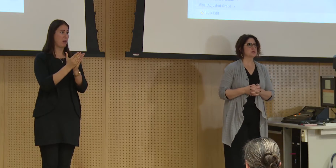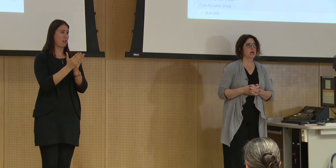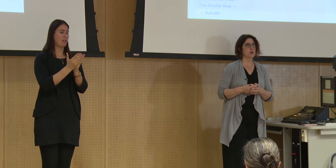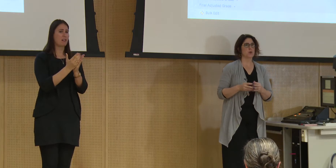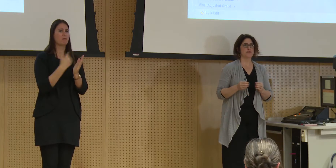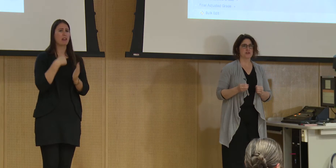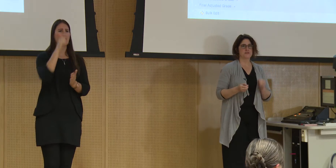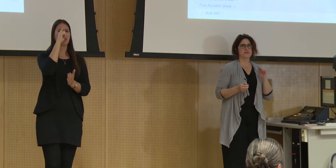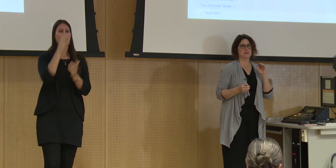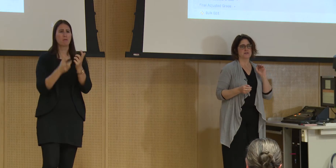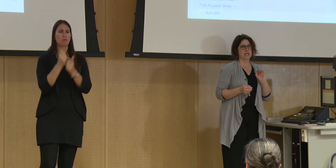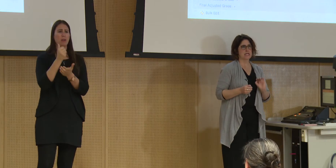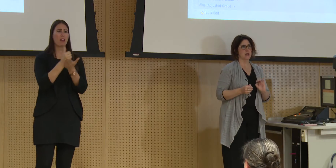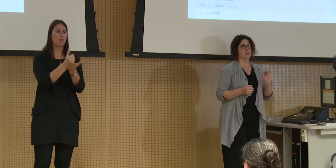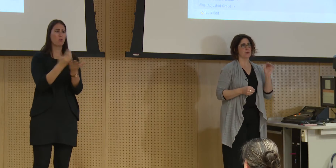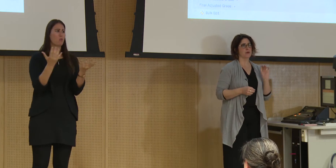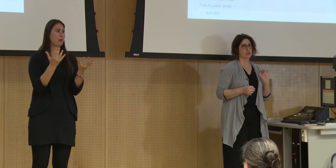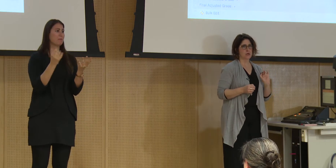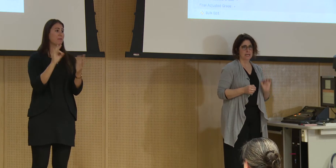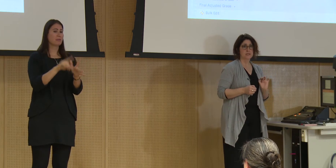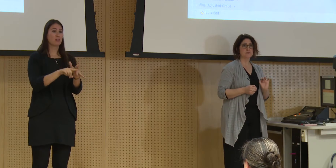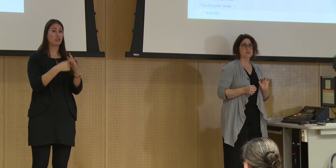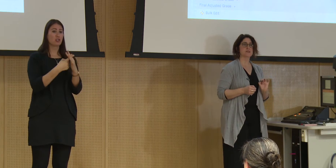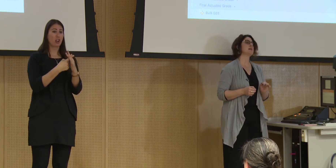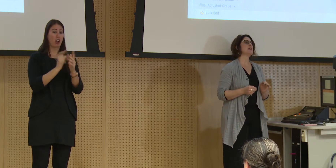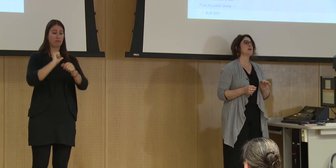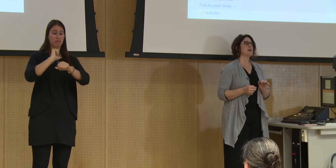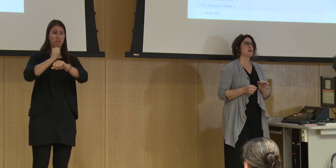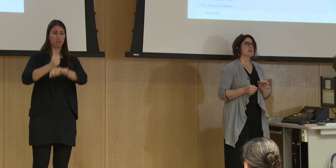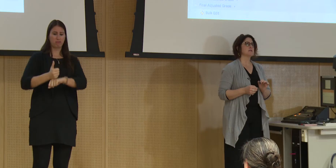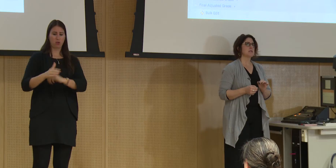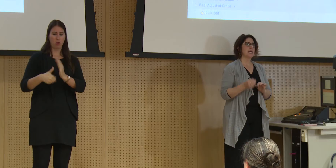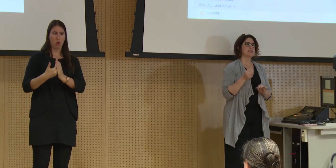with just setting up your items, it's a lot easier